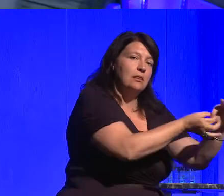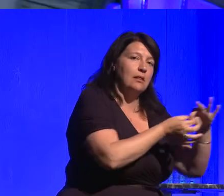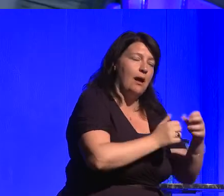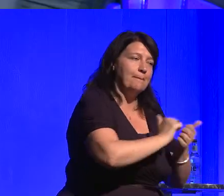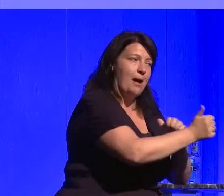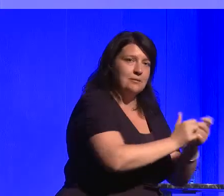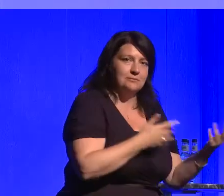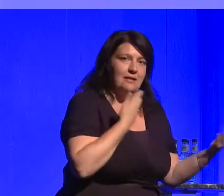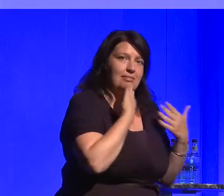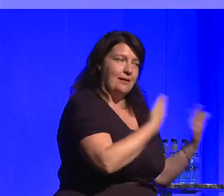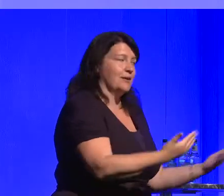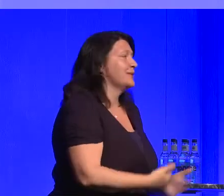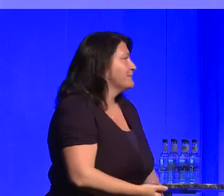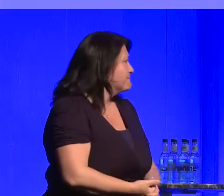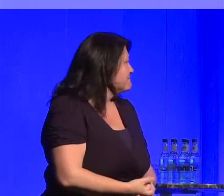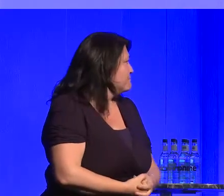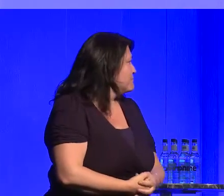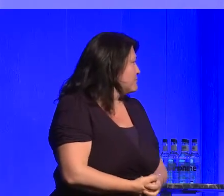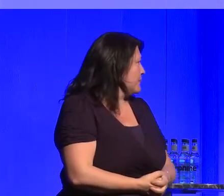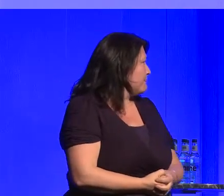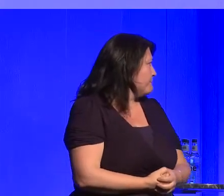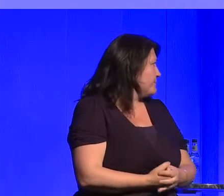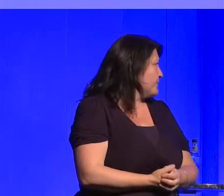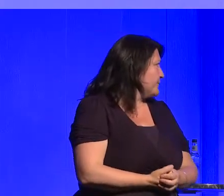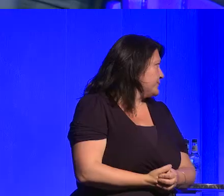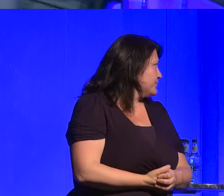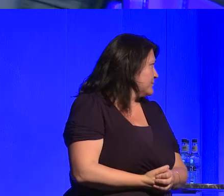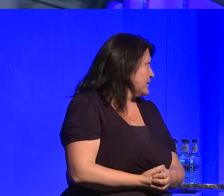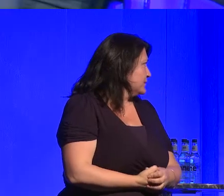Olivia Butterworth: Thanks very much. Tony.